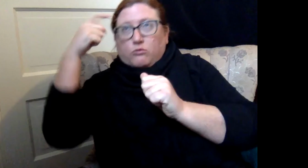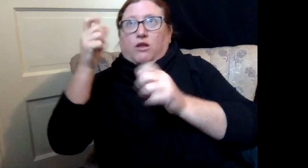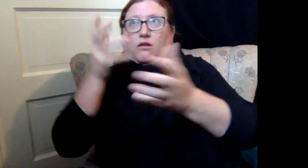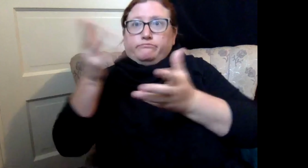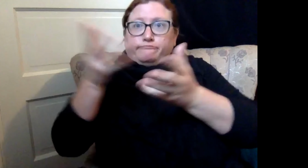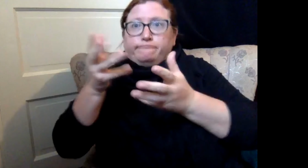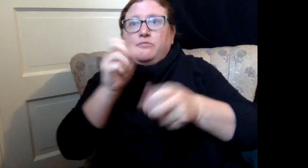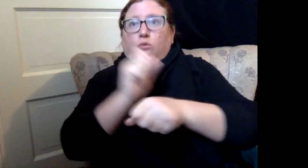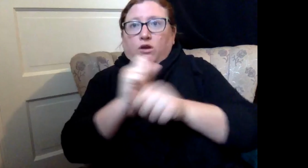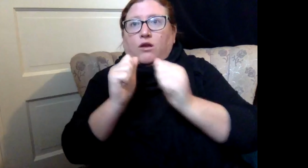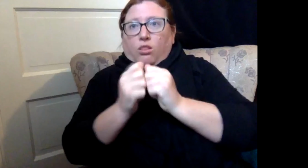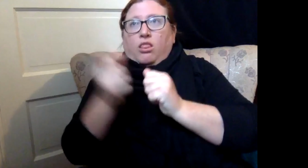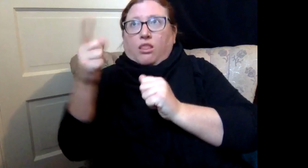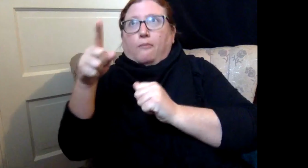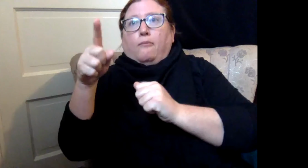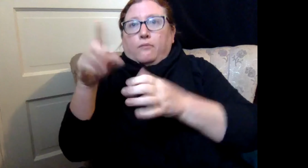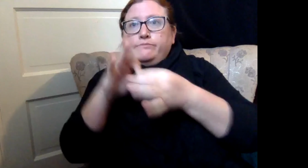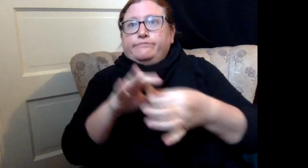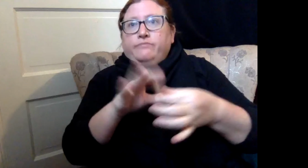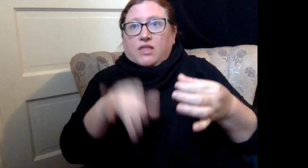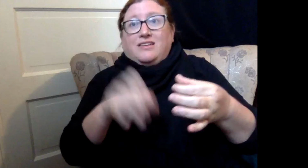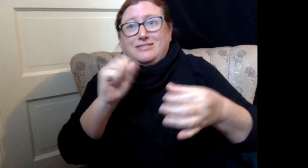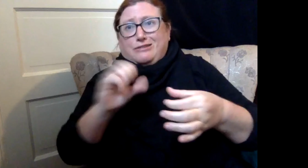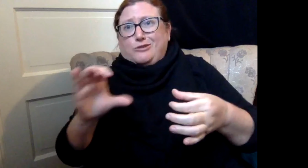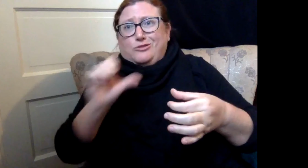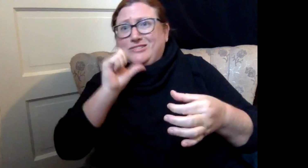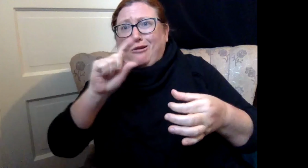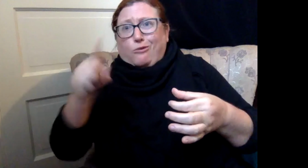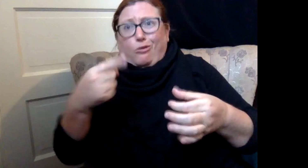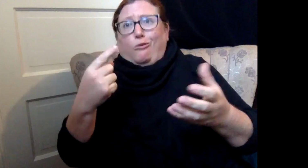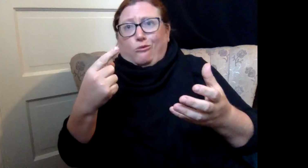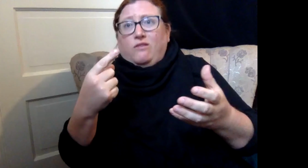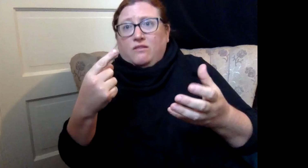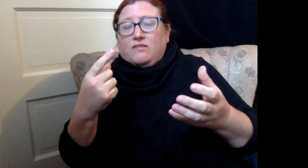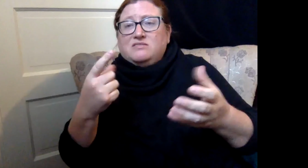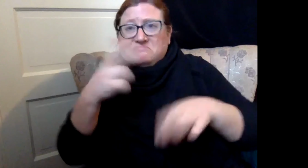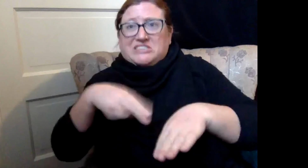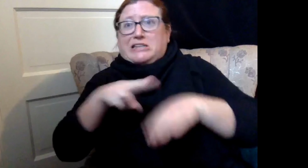students. We are working with the Federal Government on that. So just know that the Seattle central is not